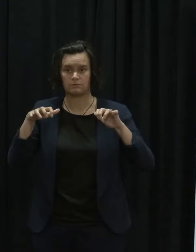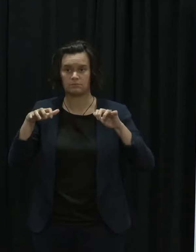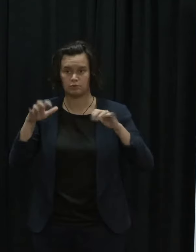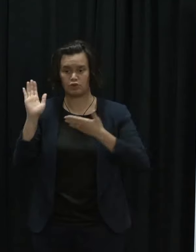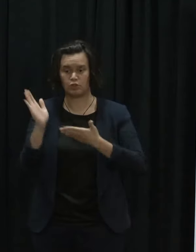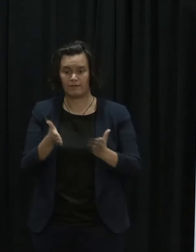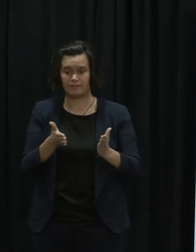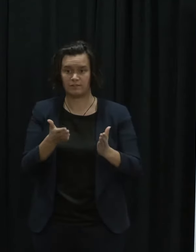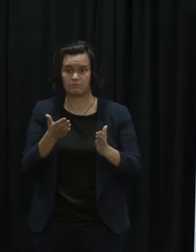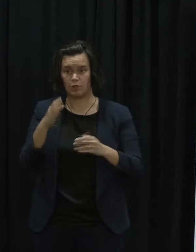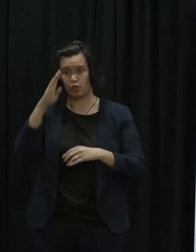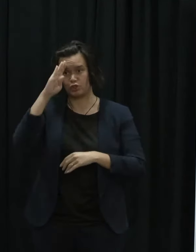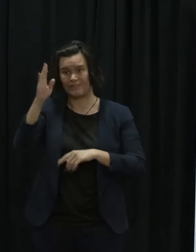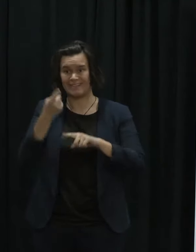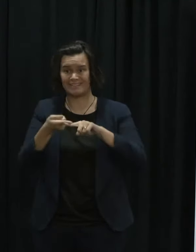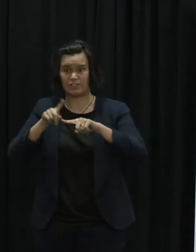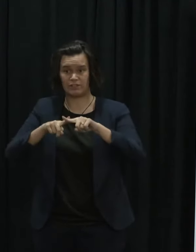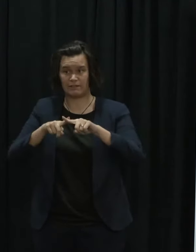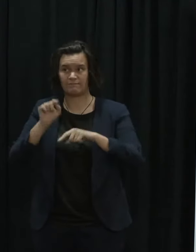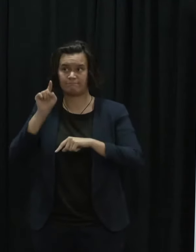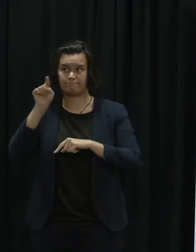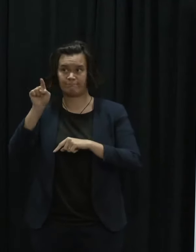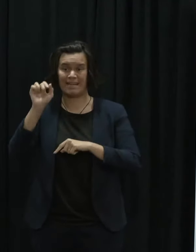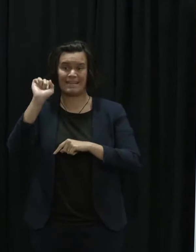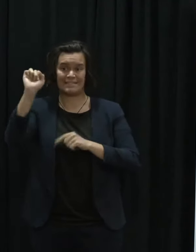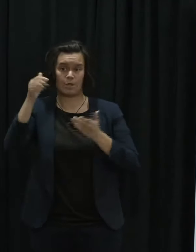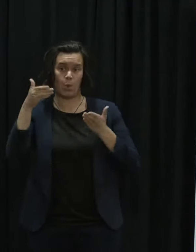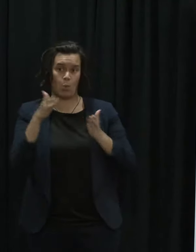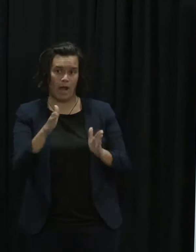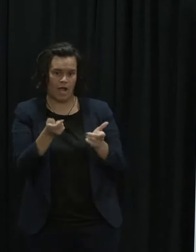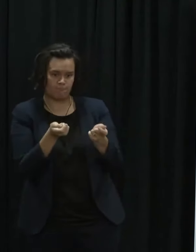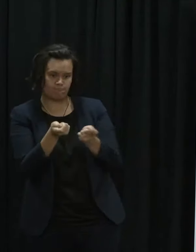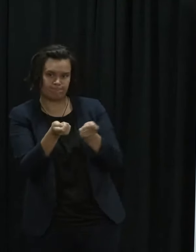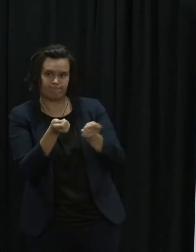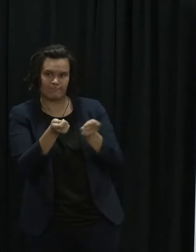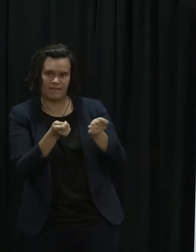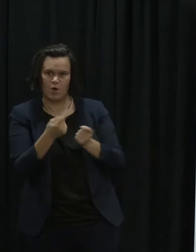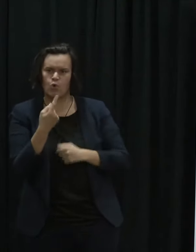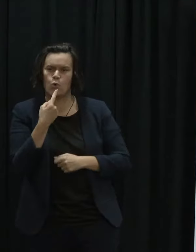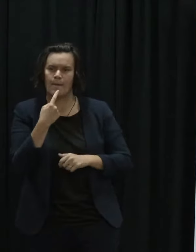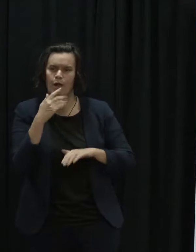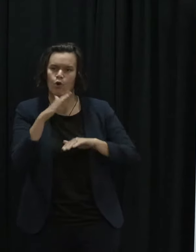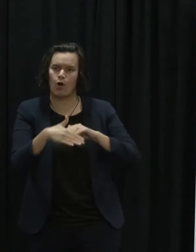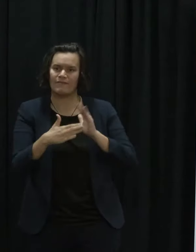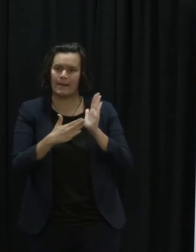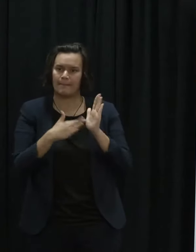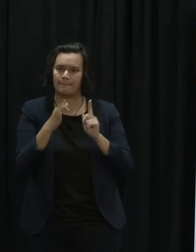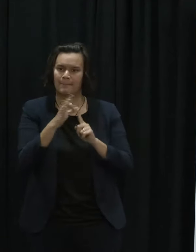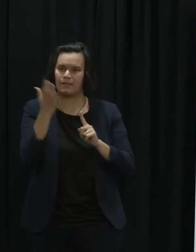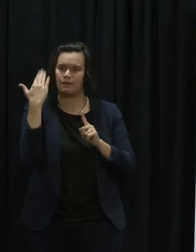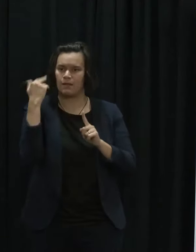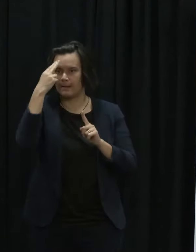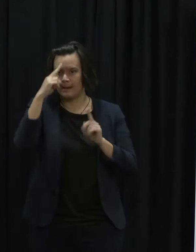Just following on, on an